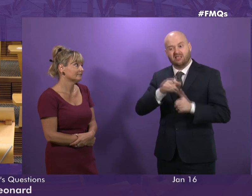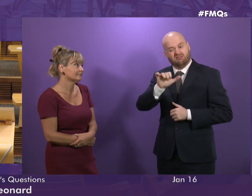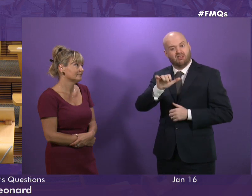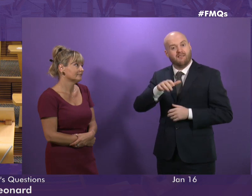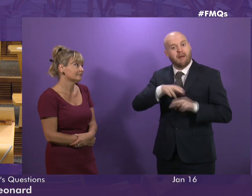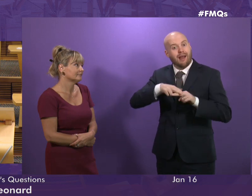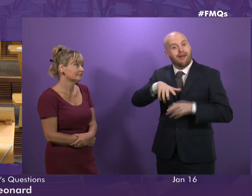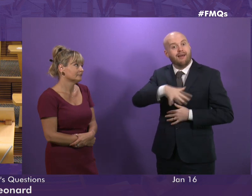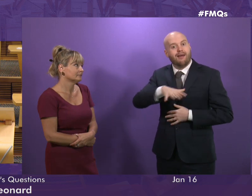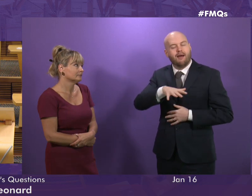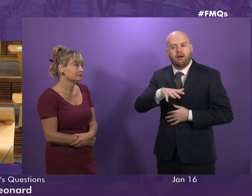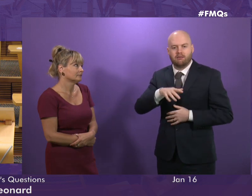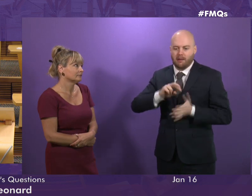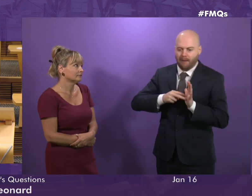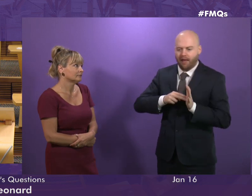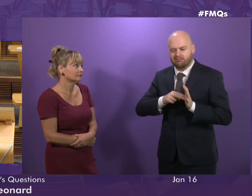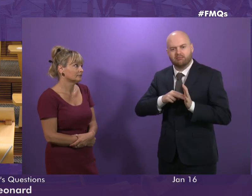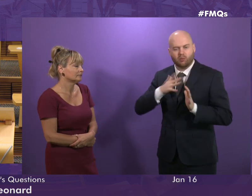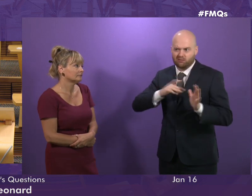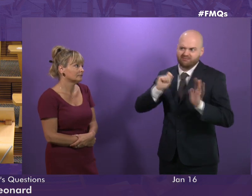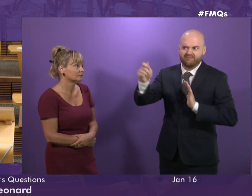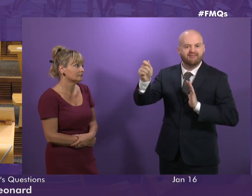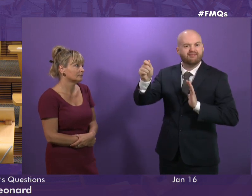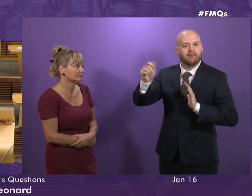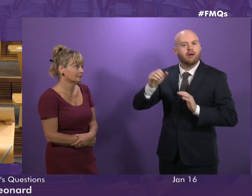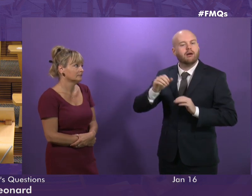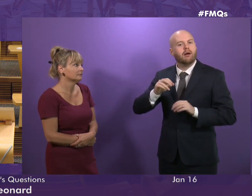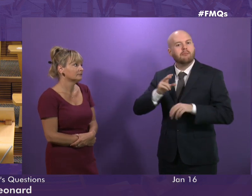Scotland and the Crown Office and Procurator Fiscal Service.